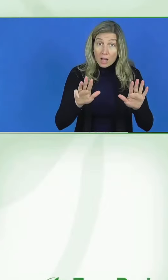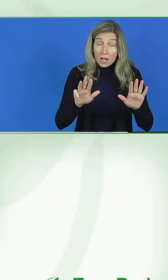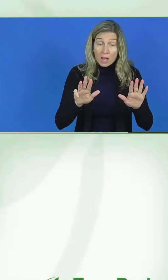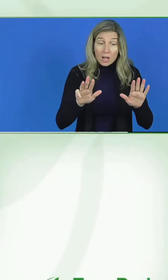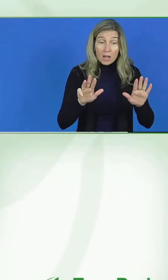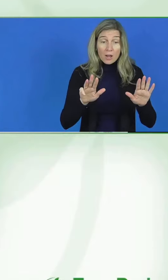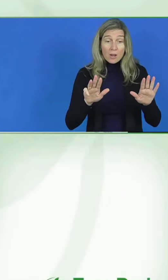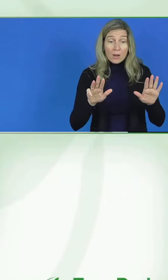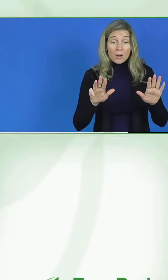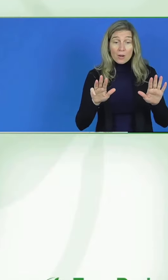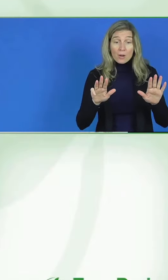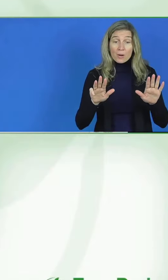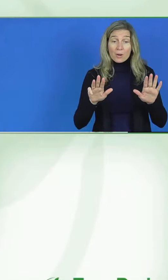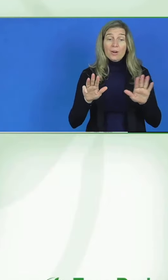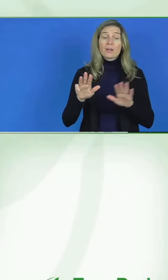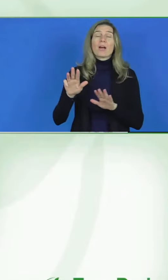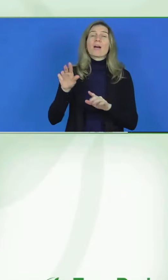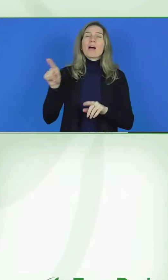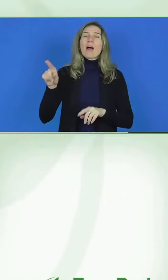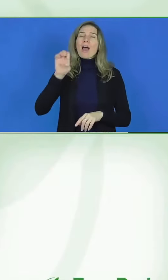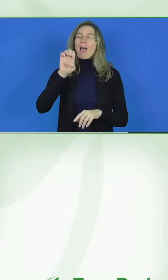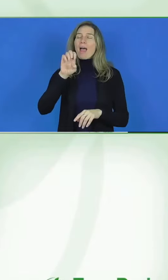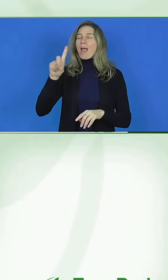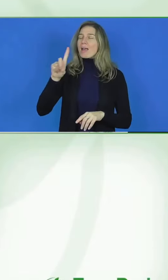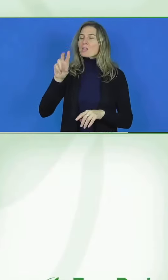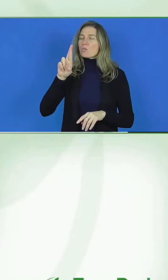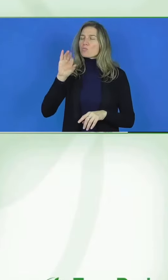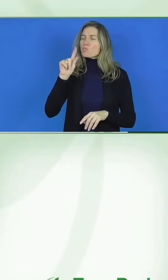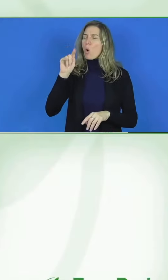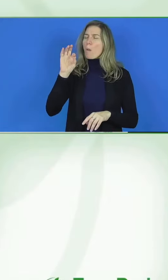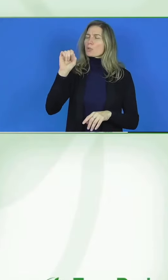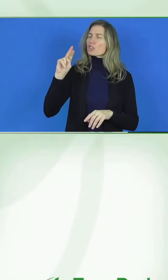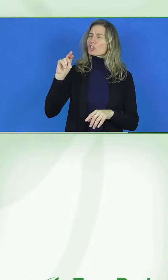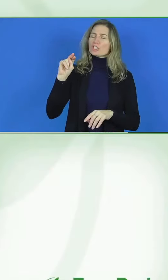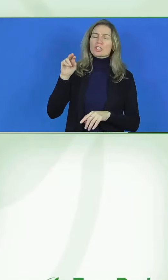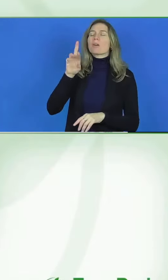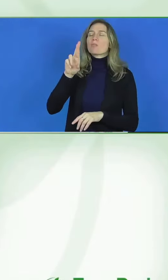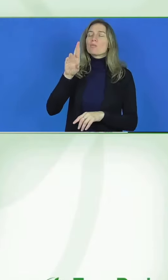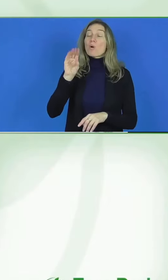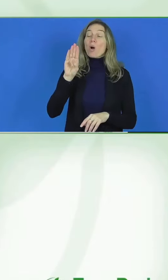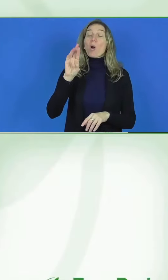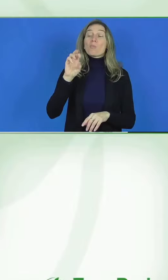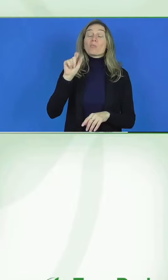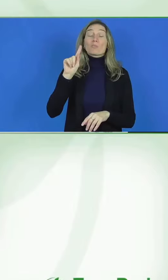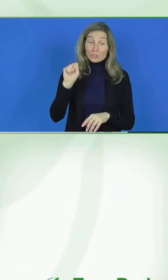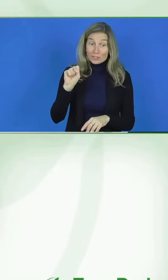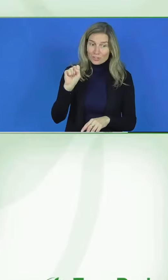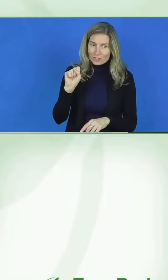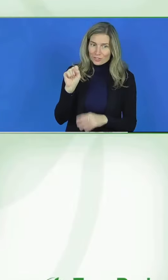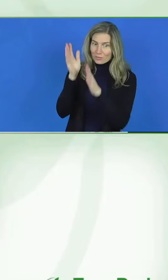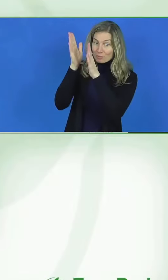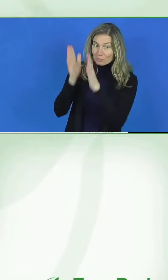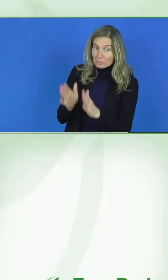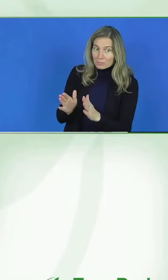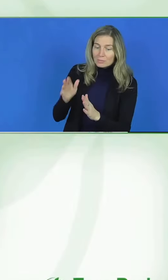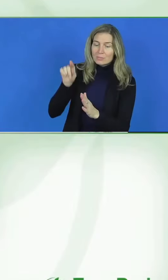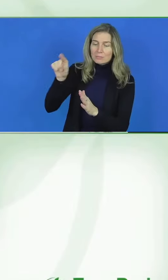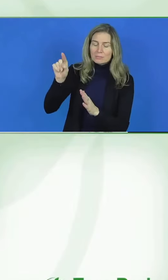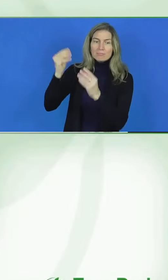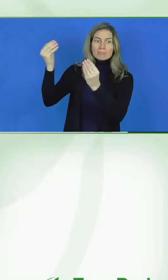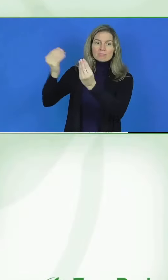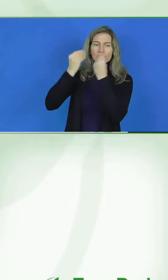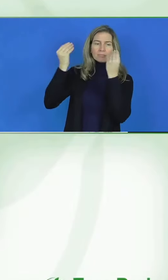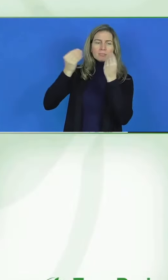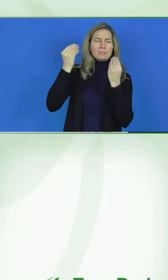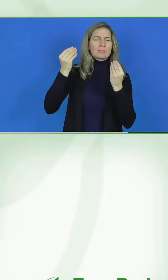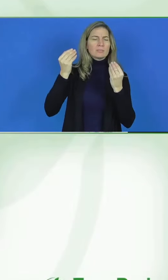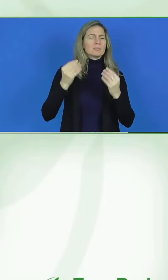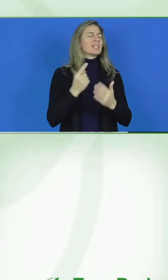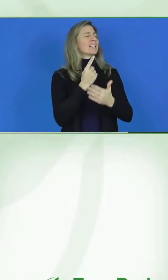Roberts in what independent living meant and how it can be applied to